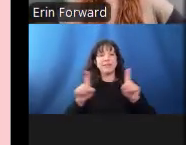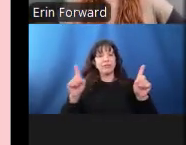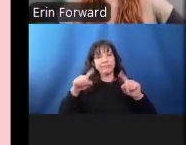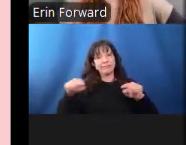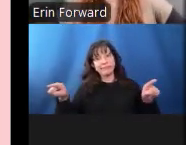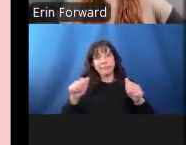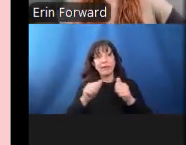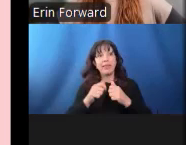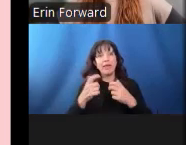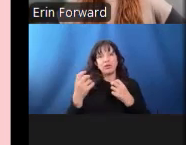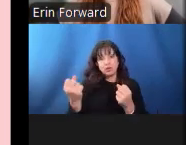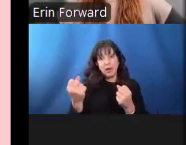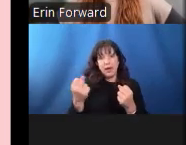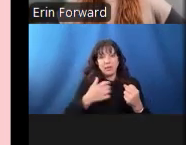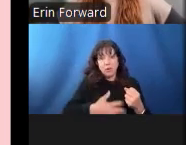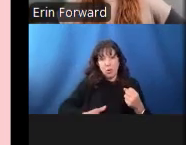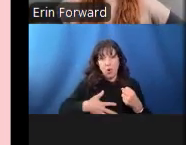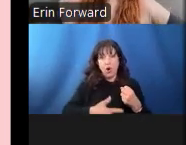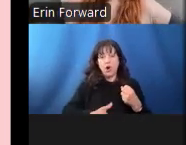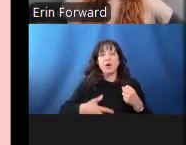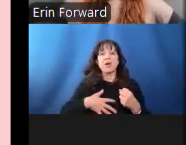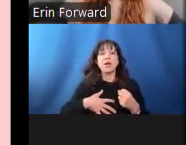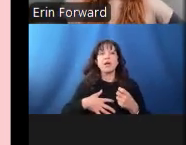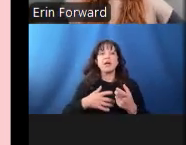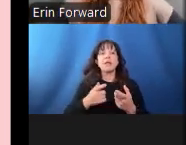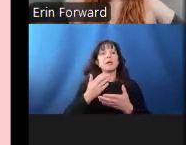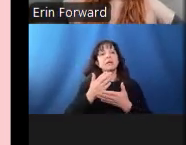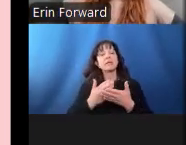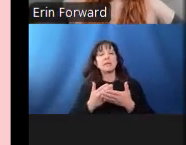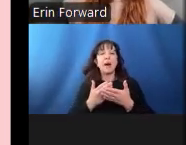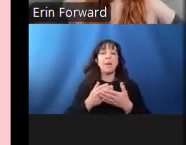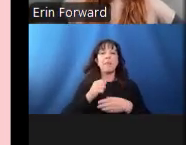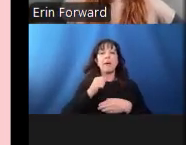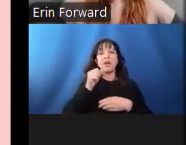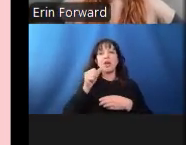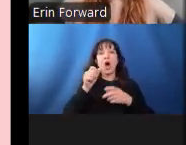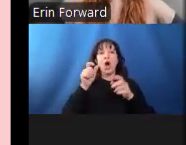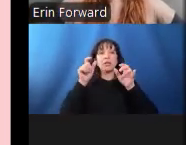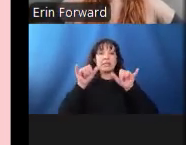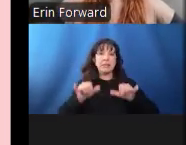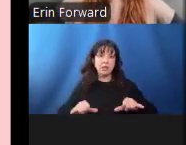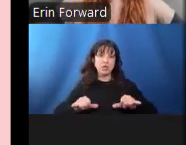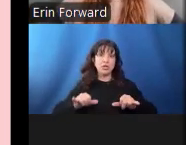they're there is some asymmetry in their body as well. And so